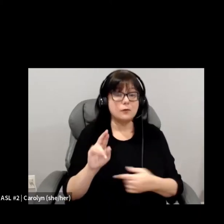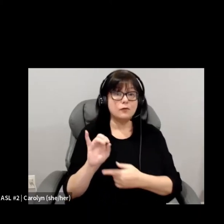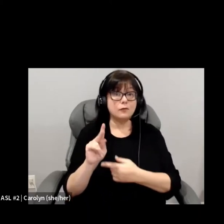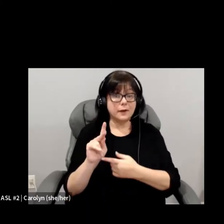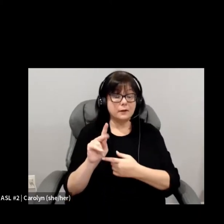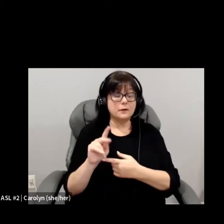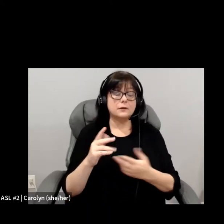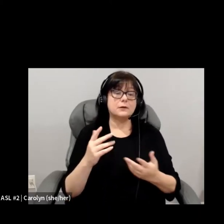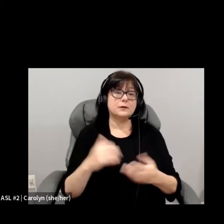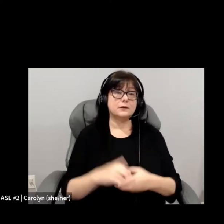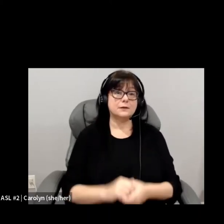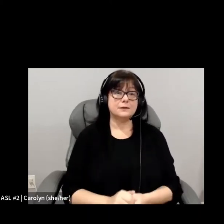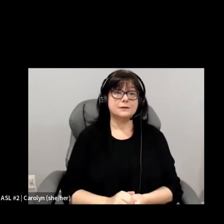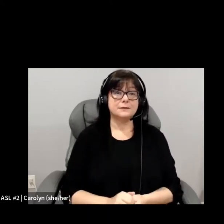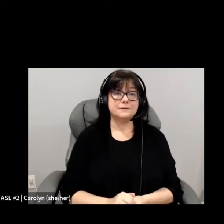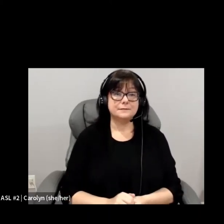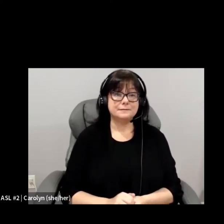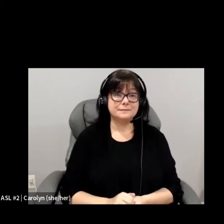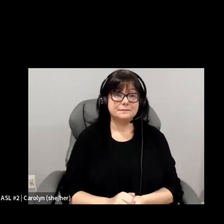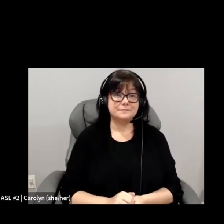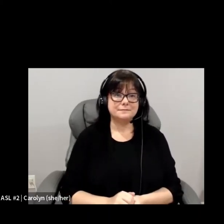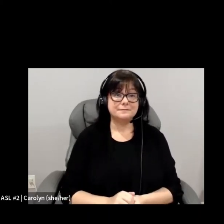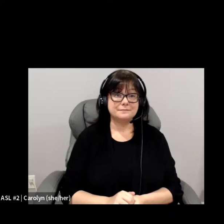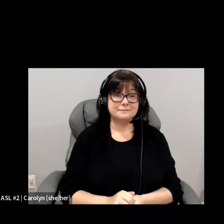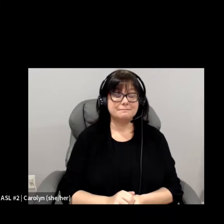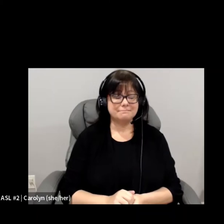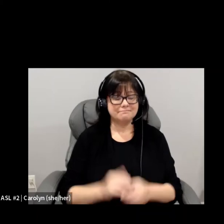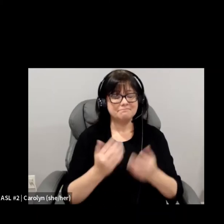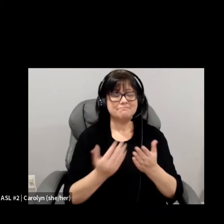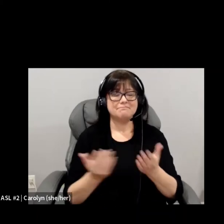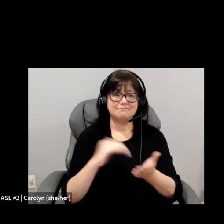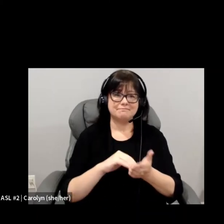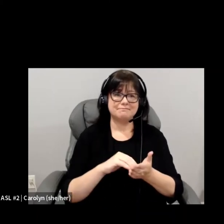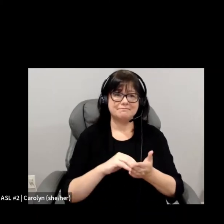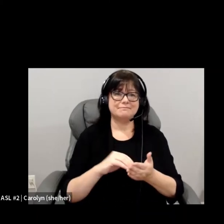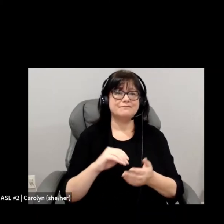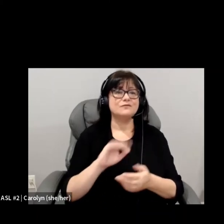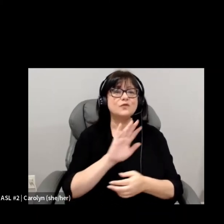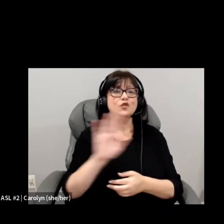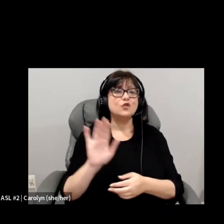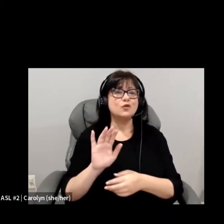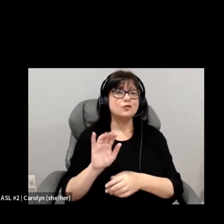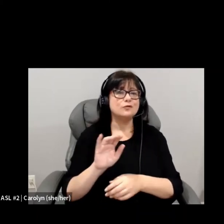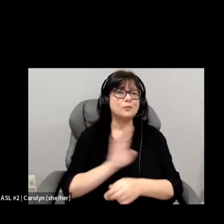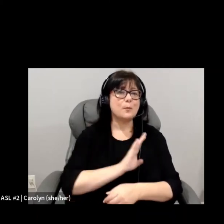AND I THANK THEM AGAIN FOR THEIR CONTRIBUTION.